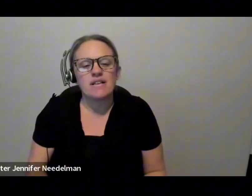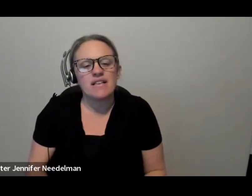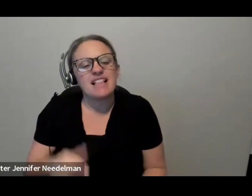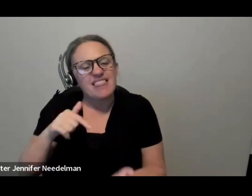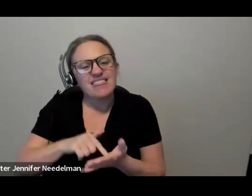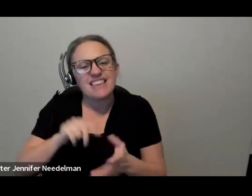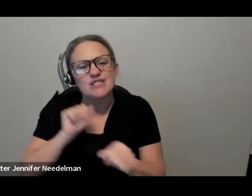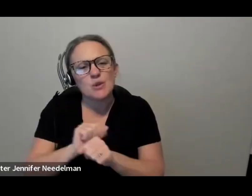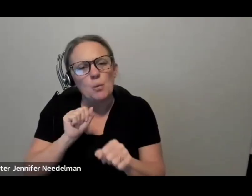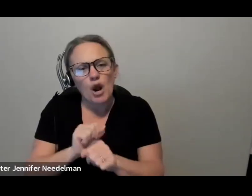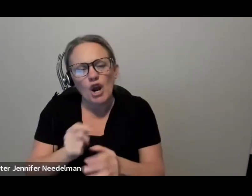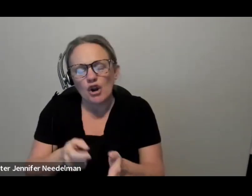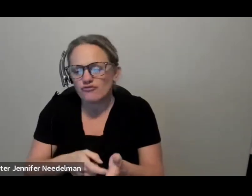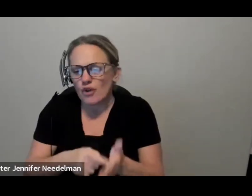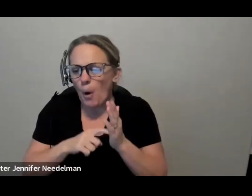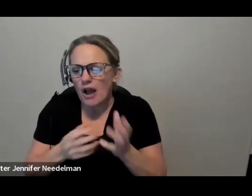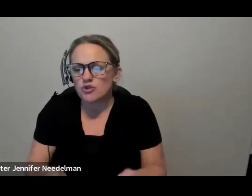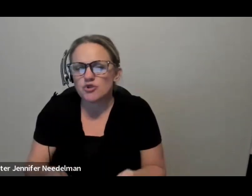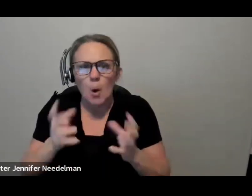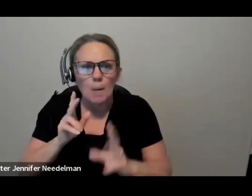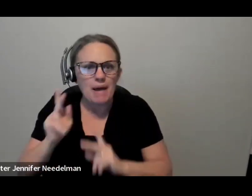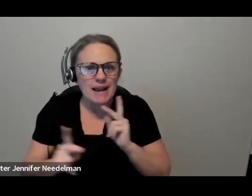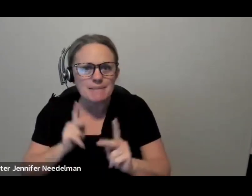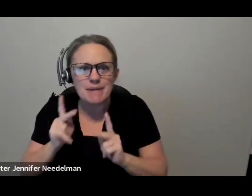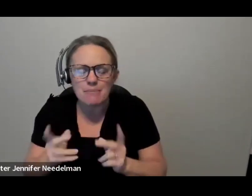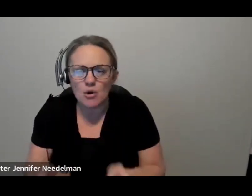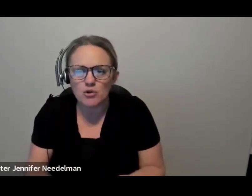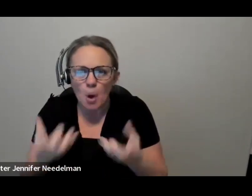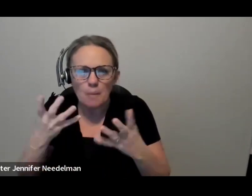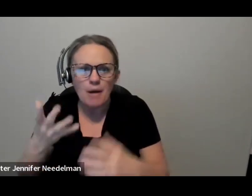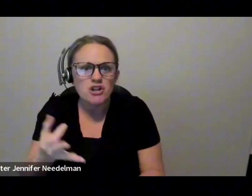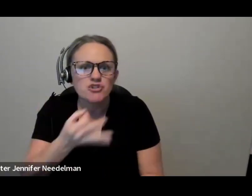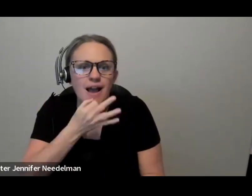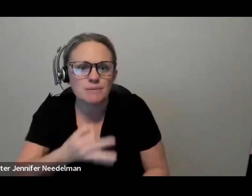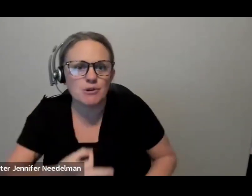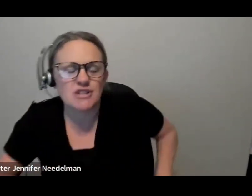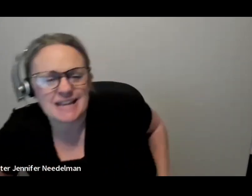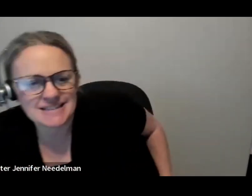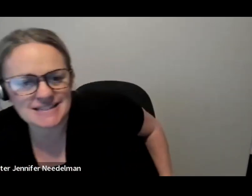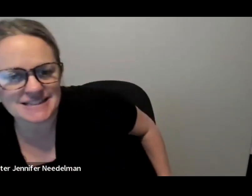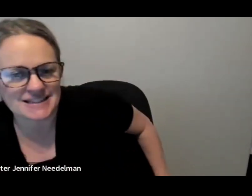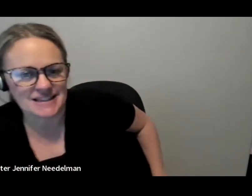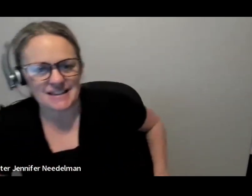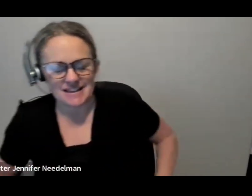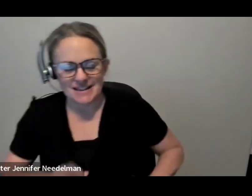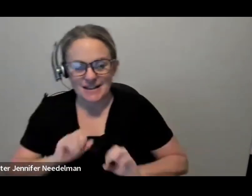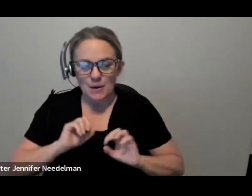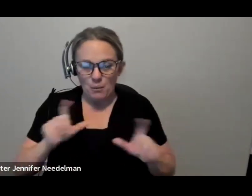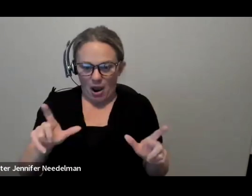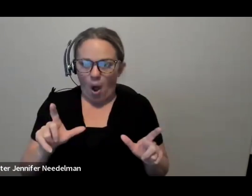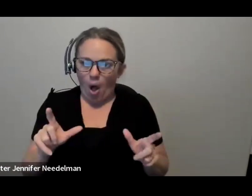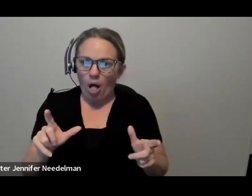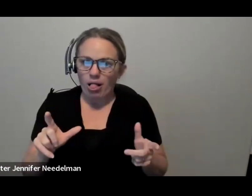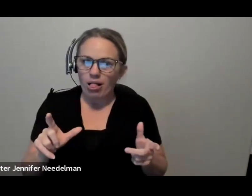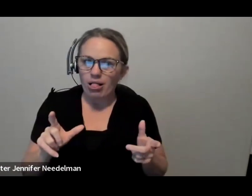so many people and so many expertises and perspective that we all need each other and we all have a place here in the table